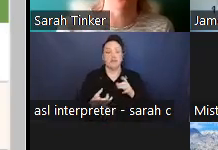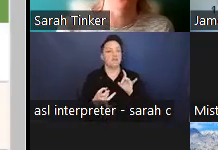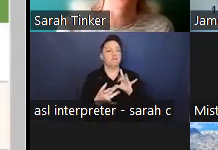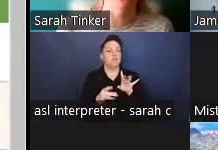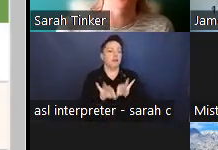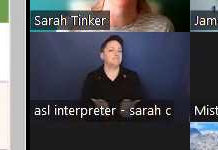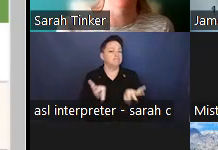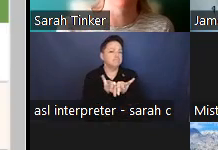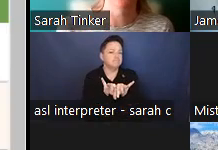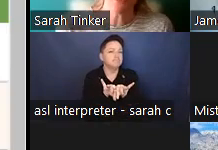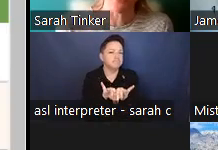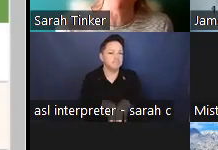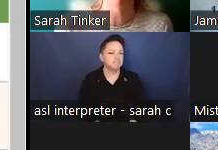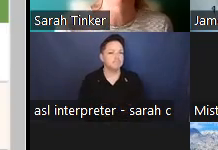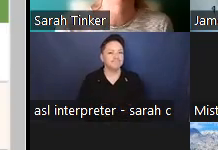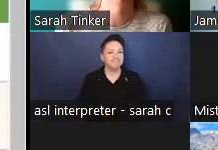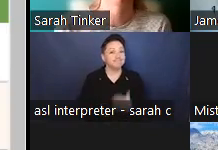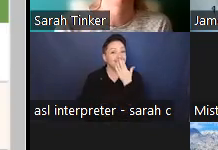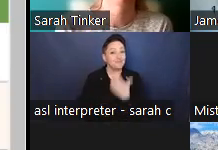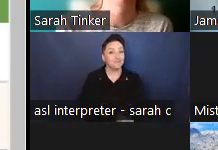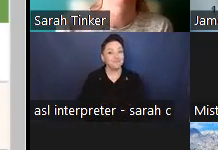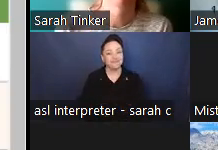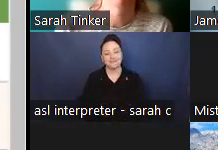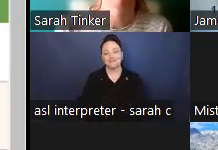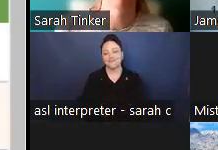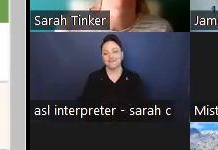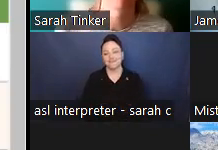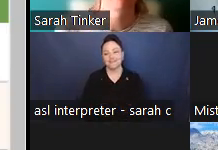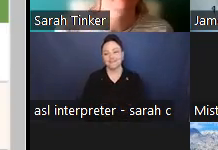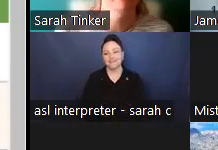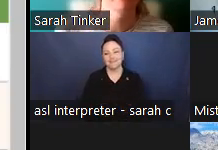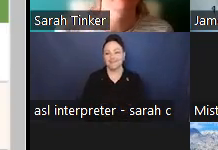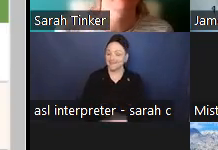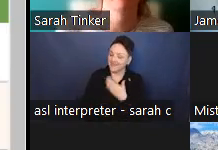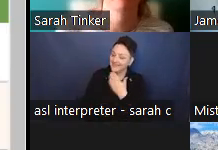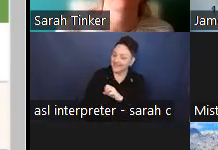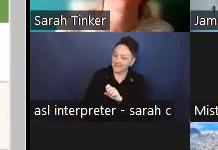are using the site. So thank you. Thank you sara that was a lot.